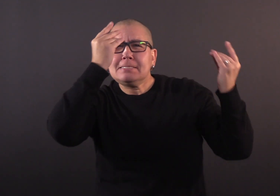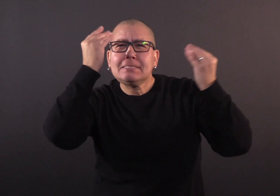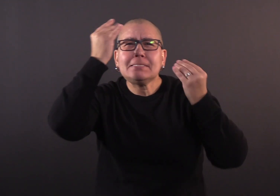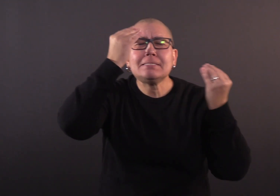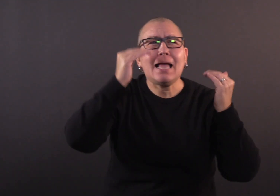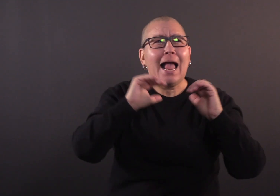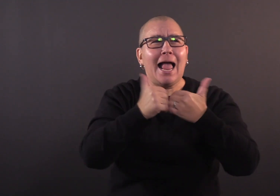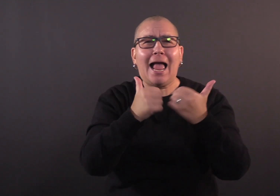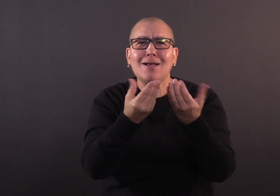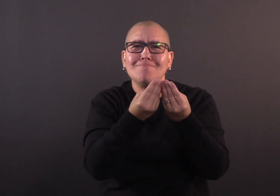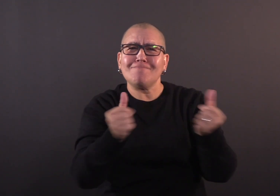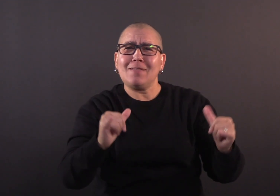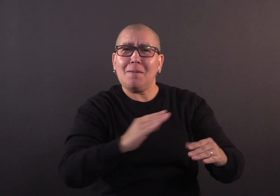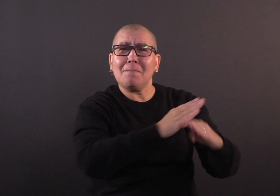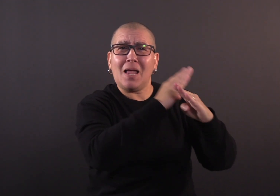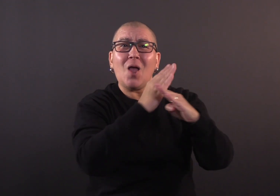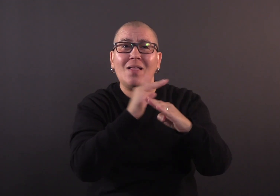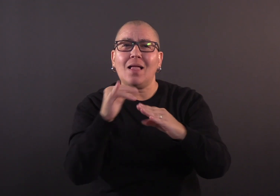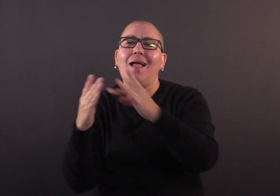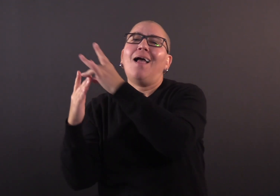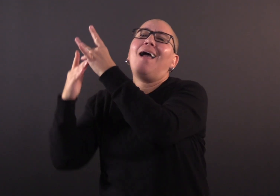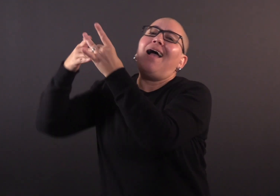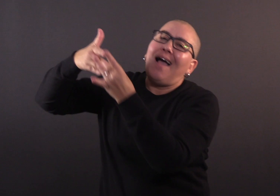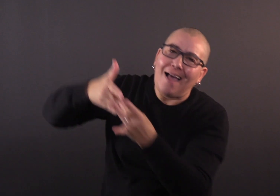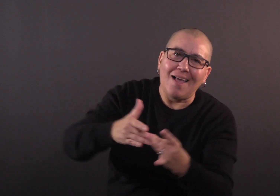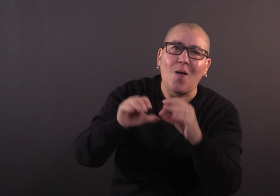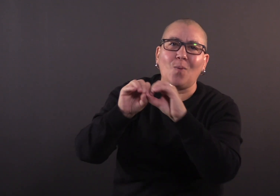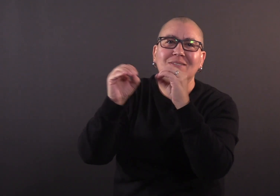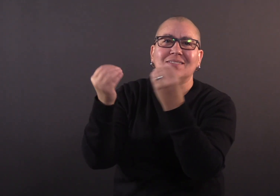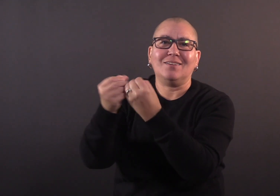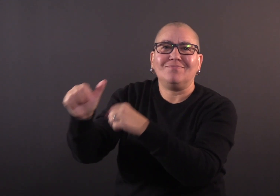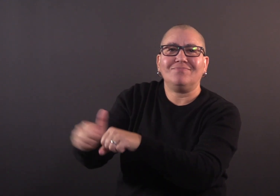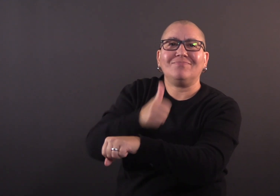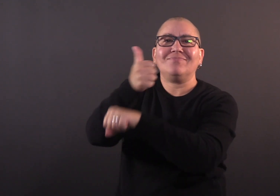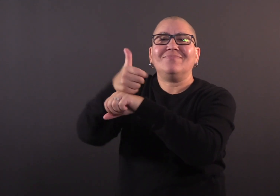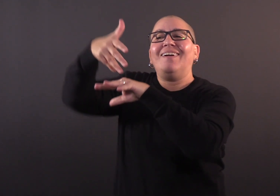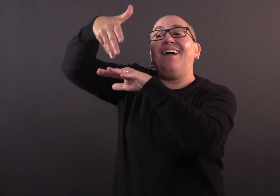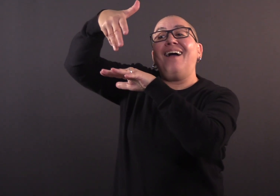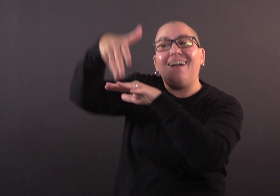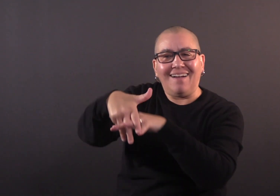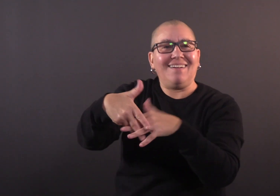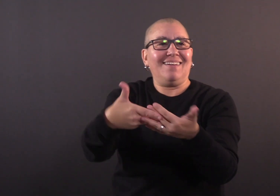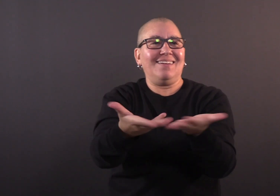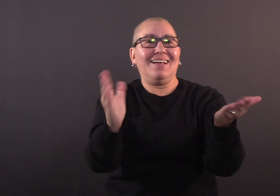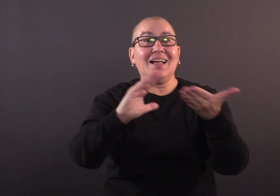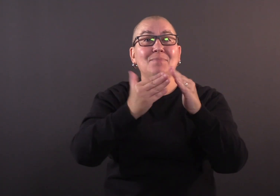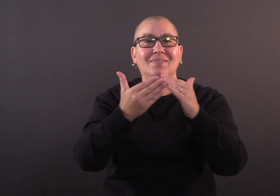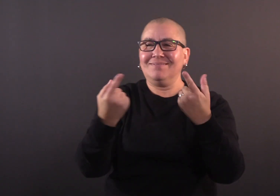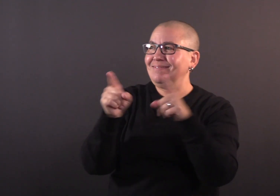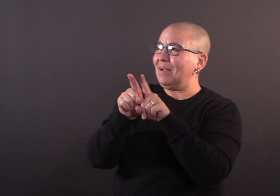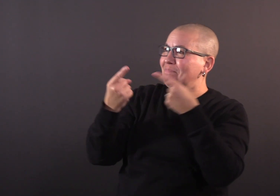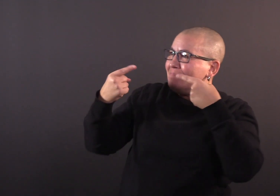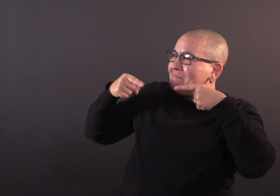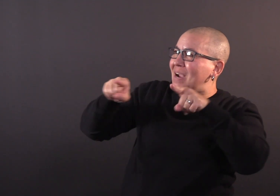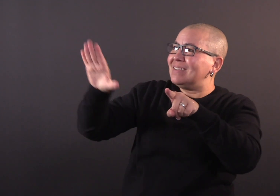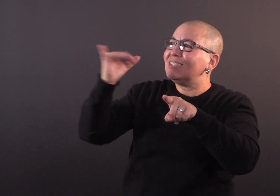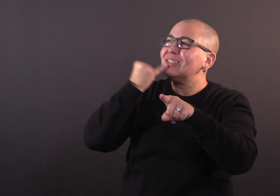resources, communities reached out to Beldon to help them address these barriers. This led to the